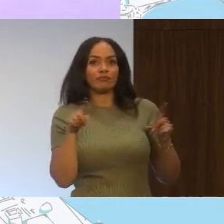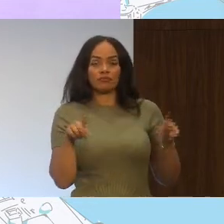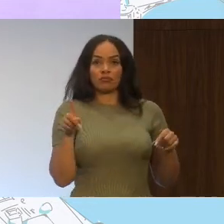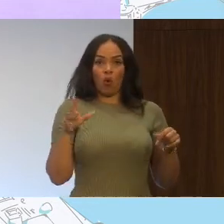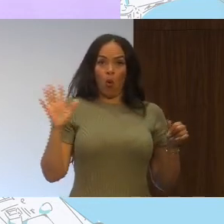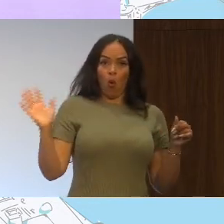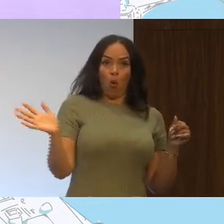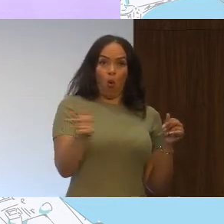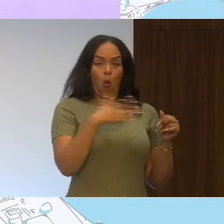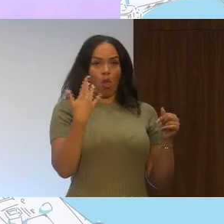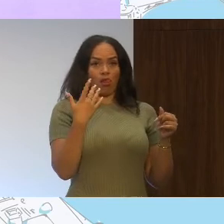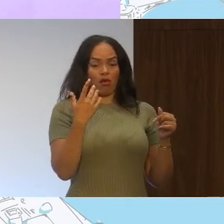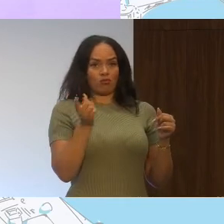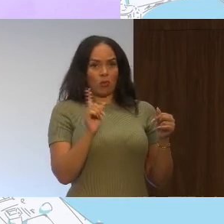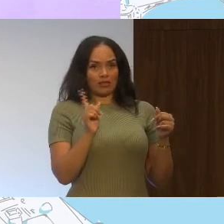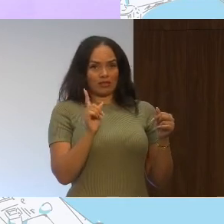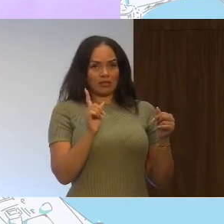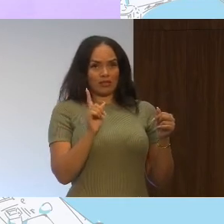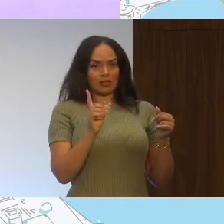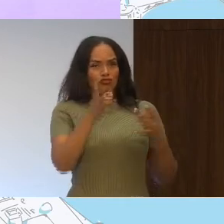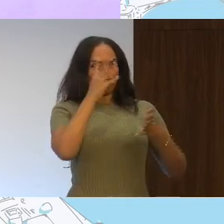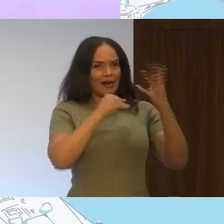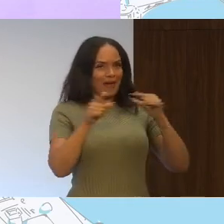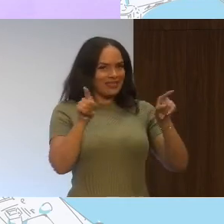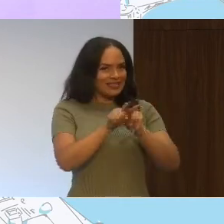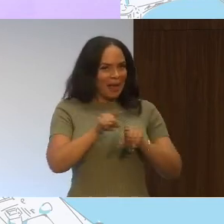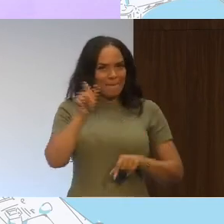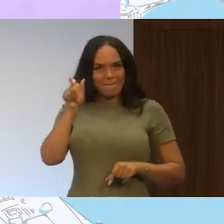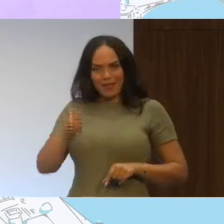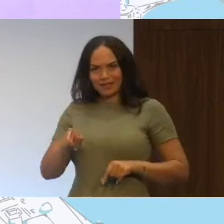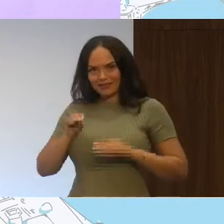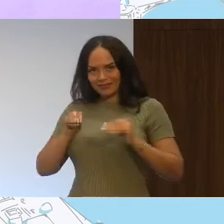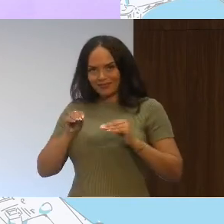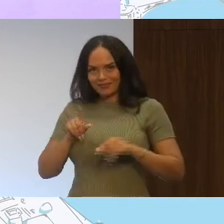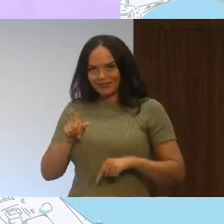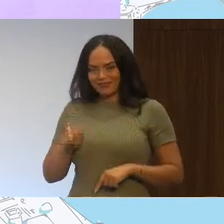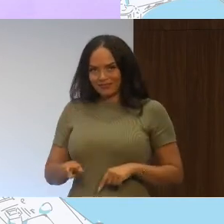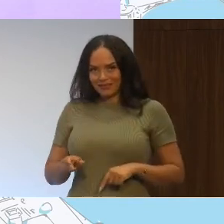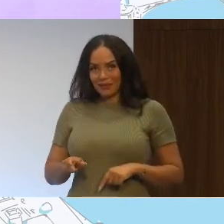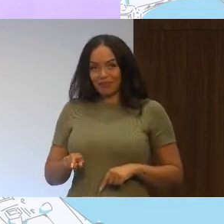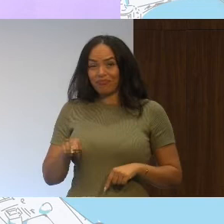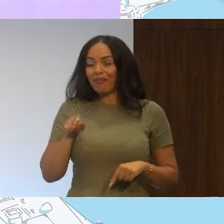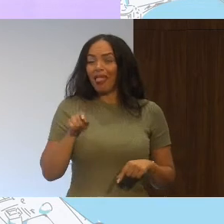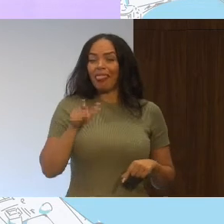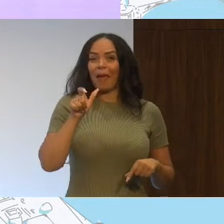by that person. The person not only made a lot of progress in the field of science,